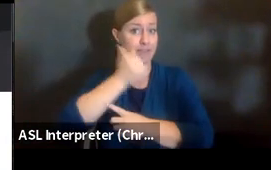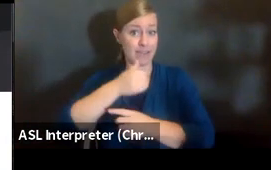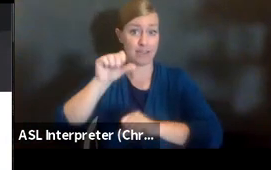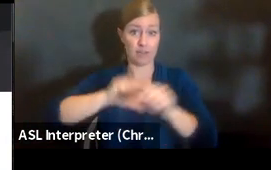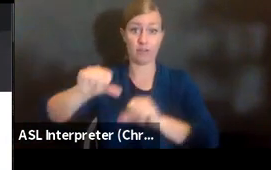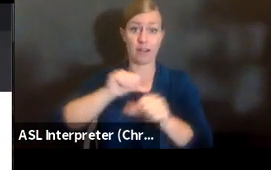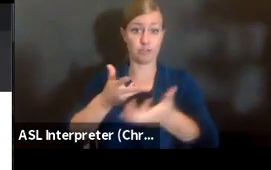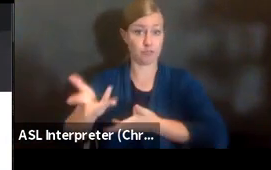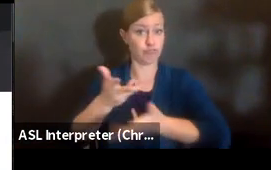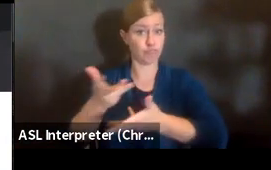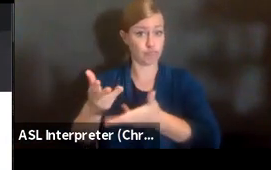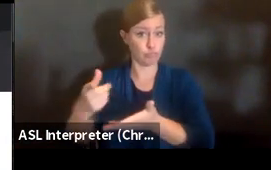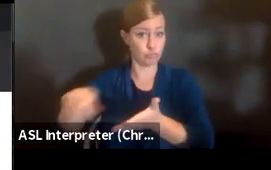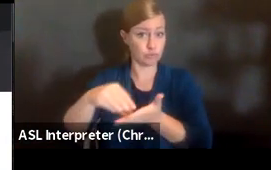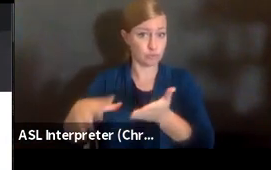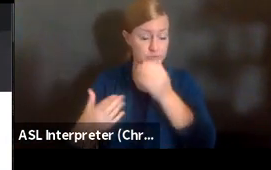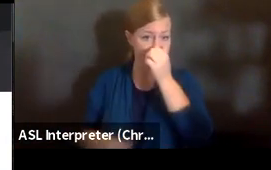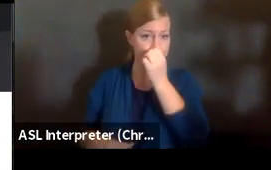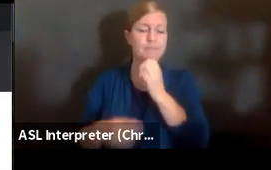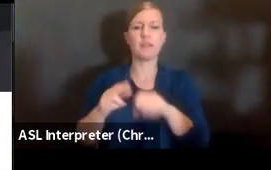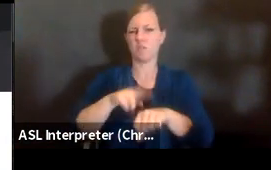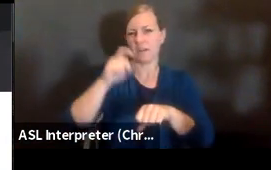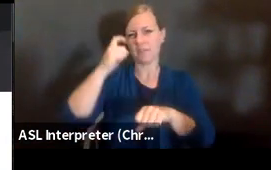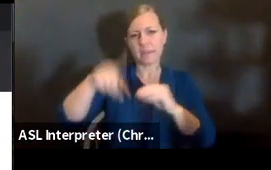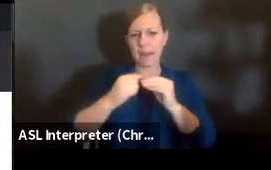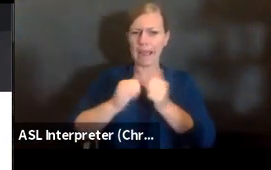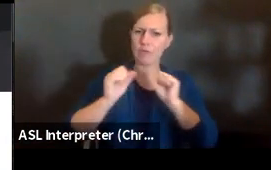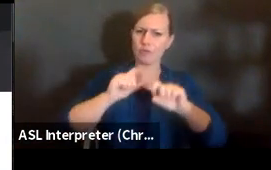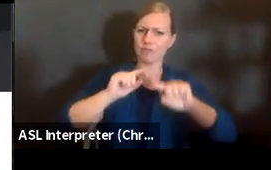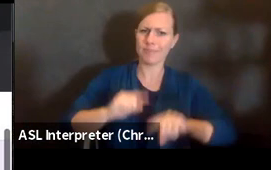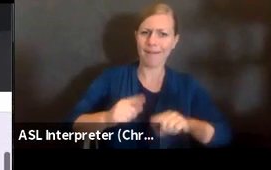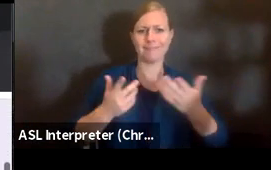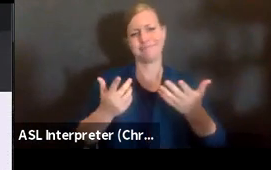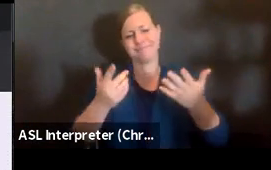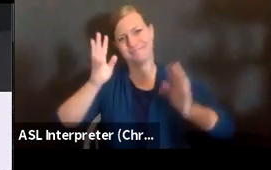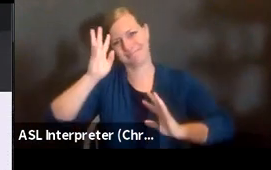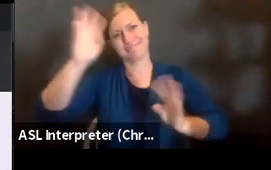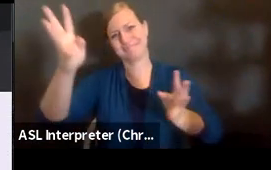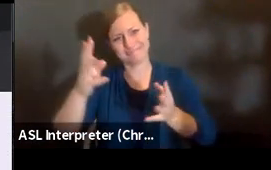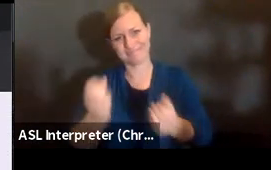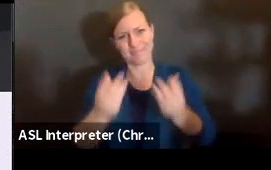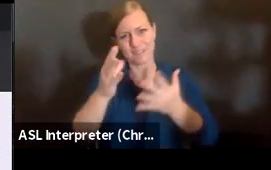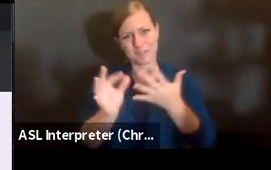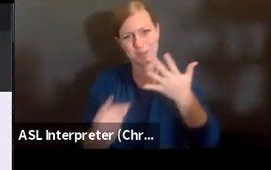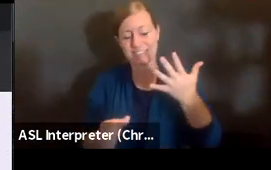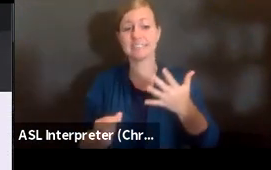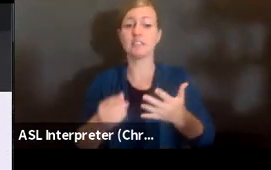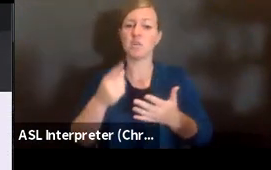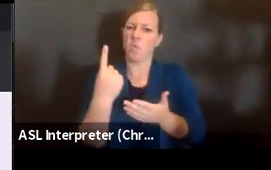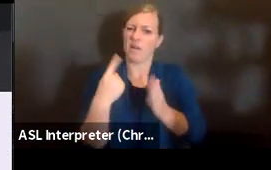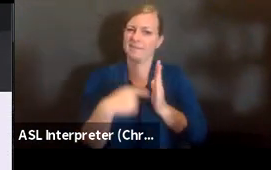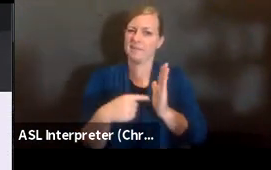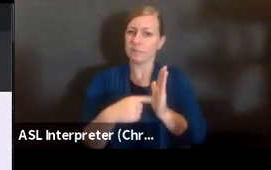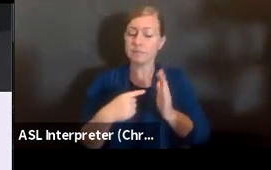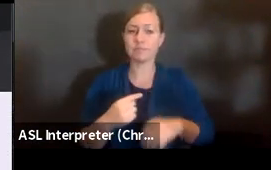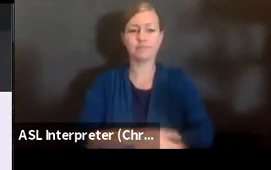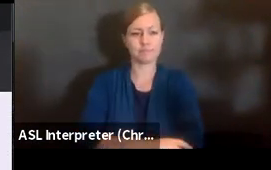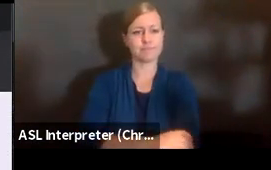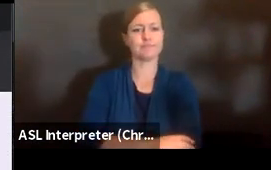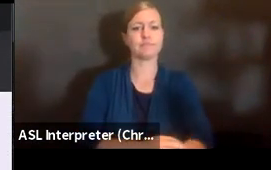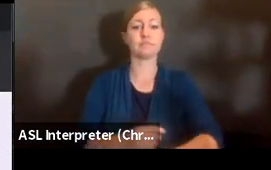Katherine Livick - ESD 112: And I mean, of course, you have to think about how you would respond to some of these answers, but this is just an example. So I have a multiple choice question here. I could also add